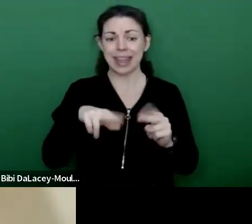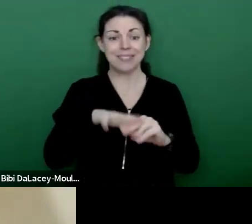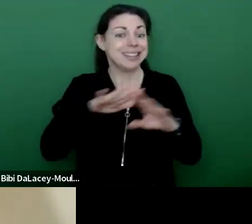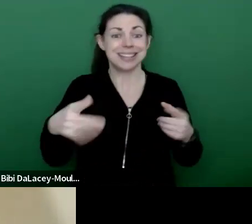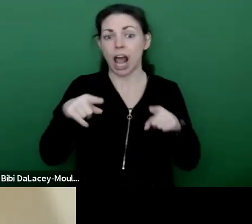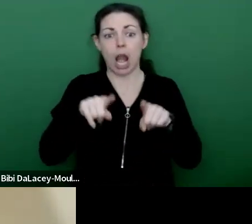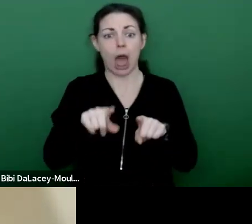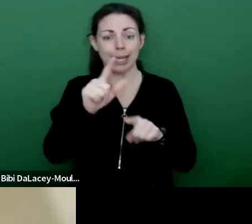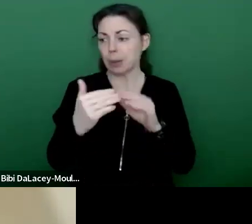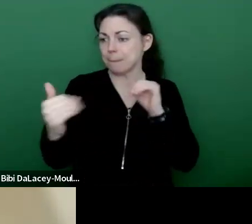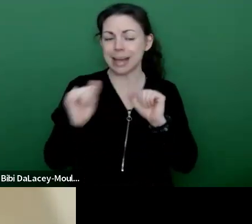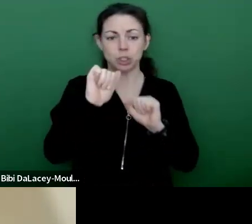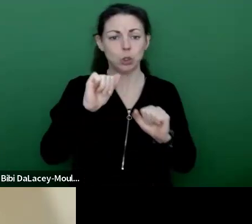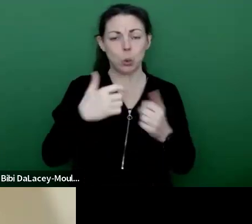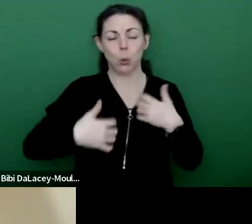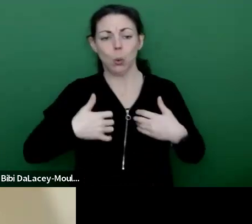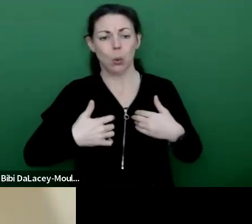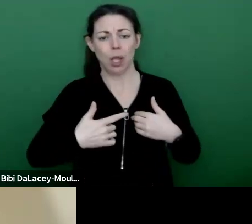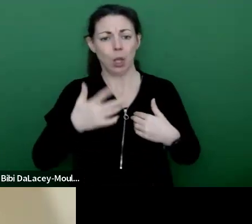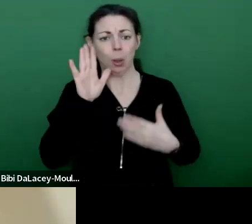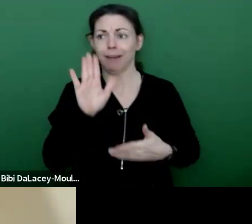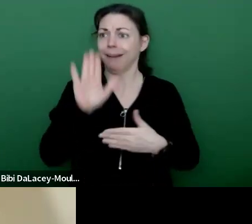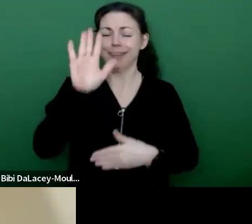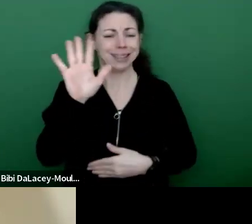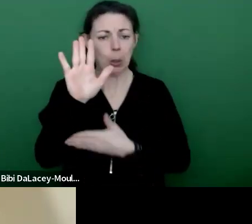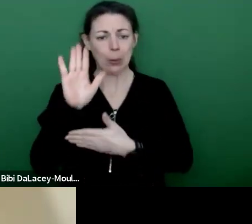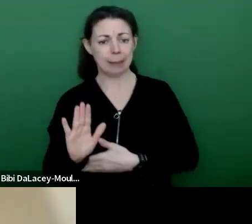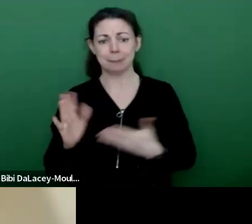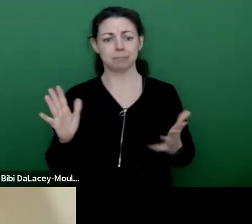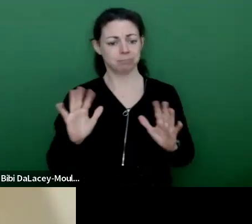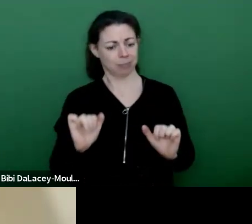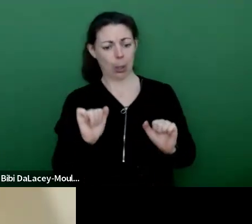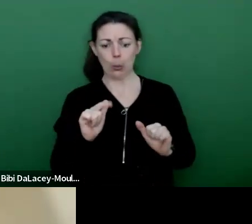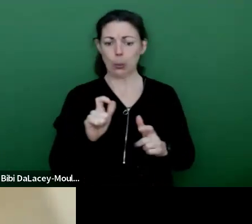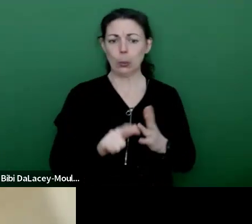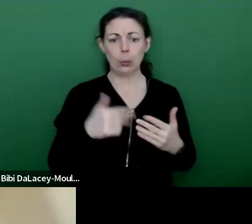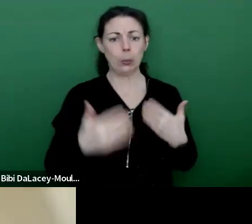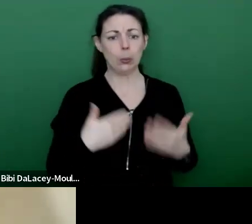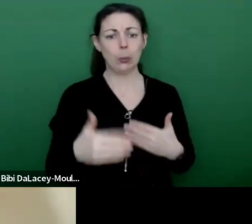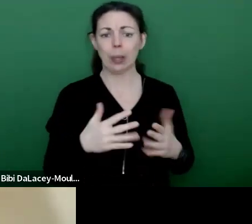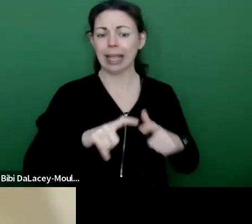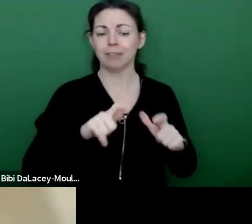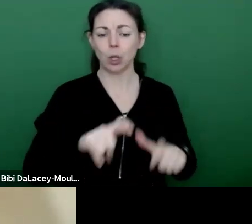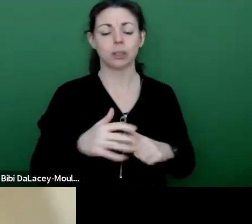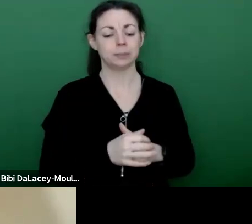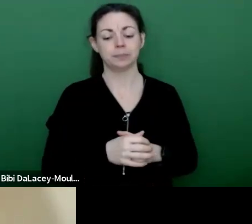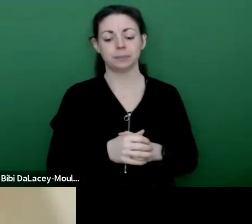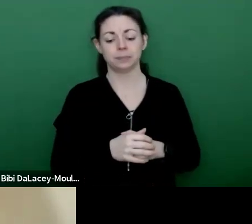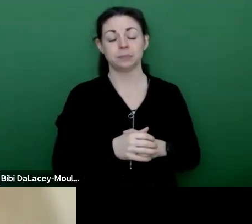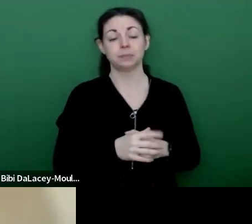One of the key pieces of information I, or advice that I actually got from a mentor many years ago was about when you're thinking about a career,